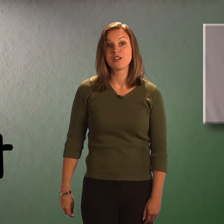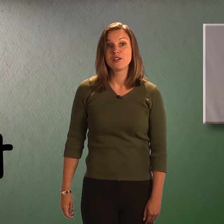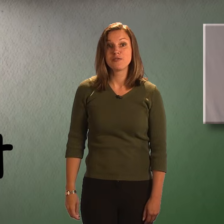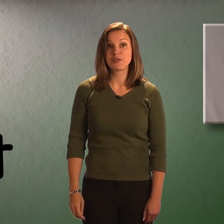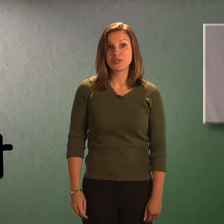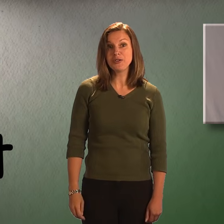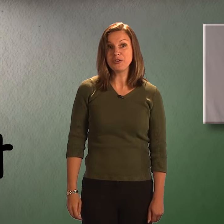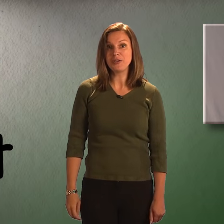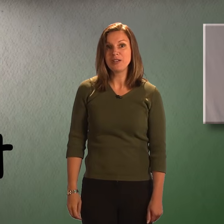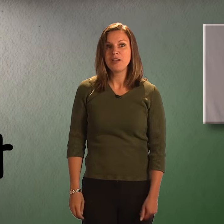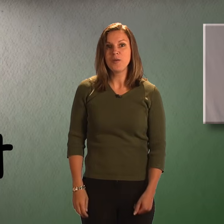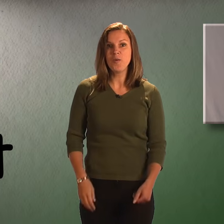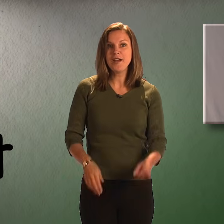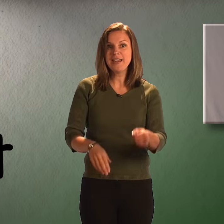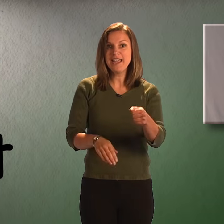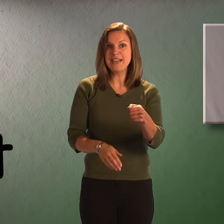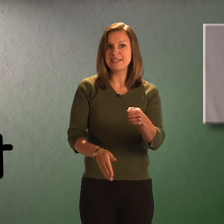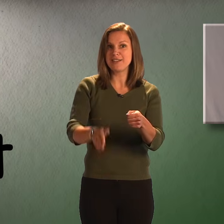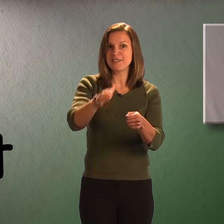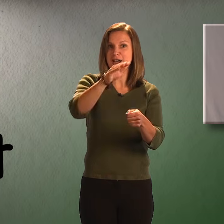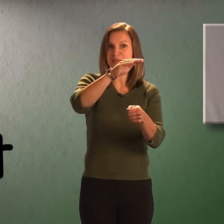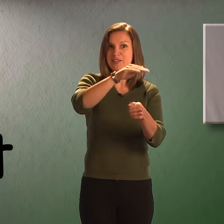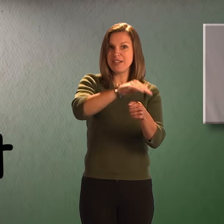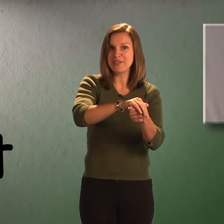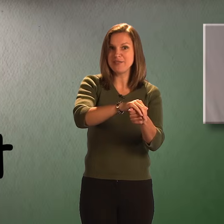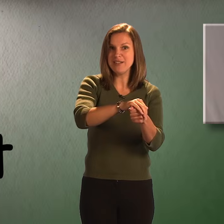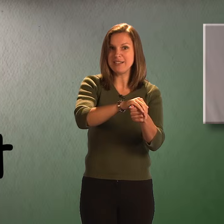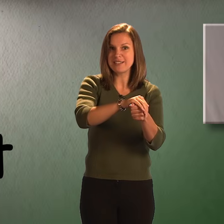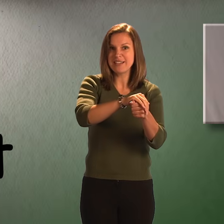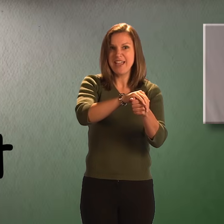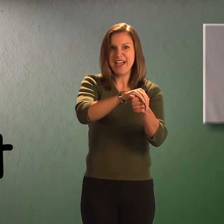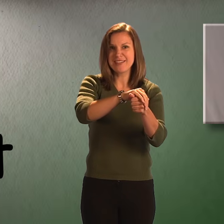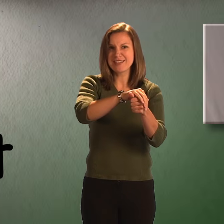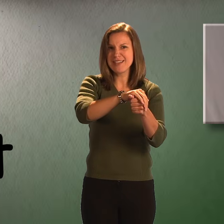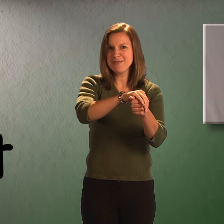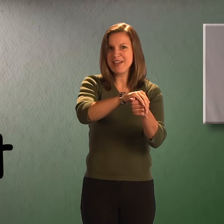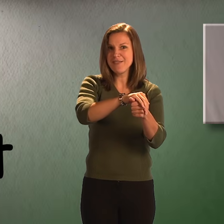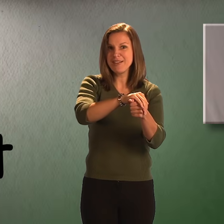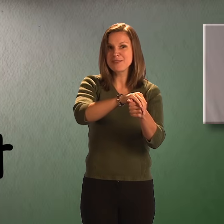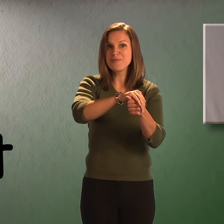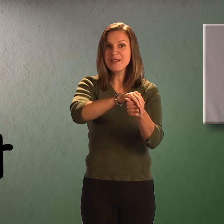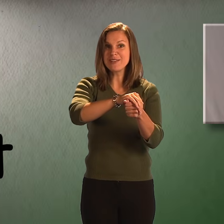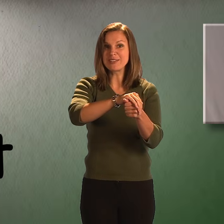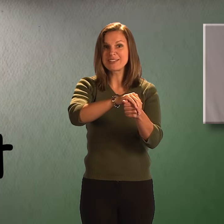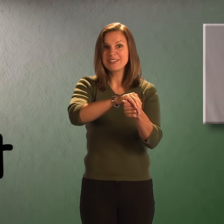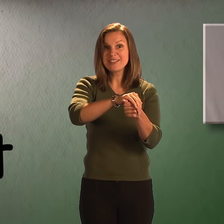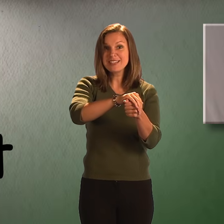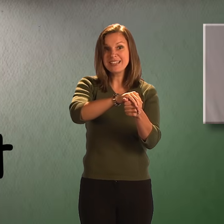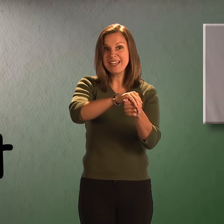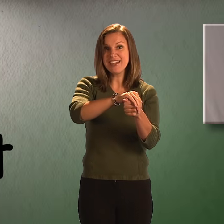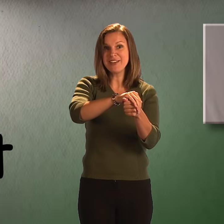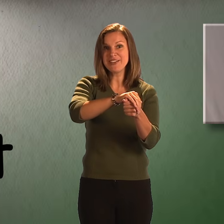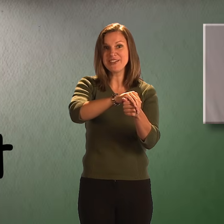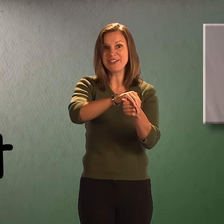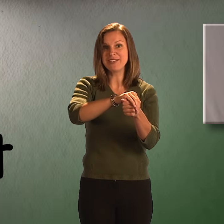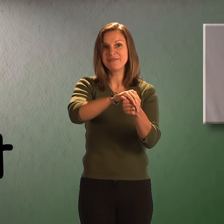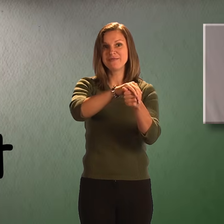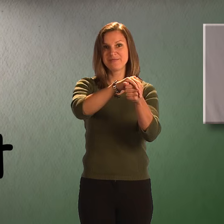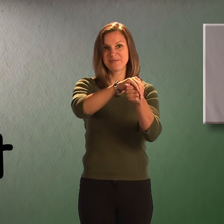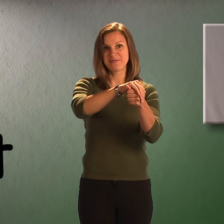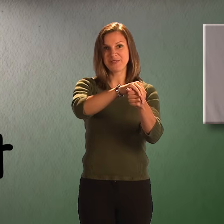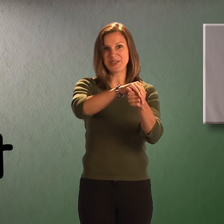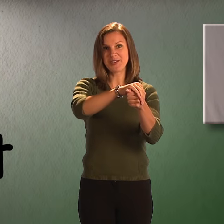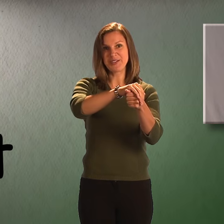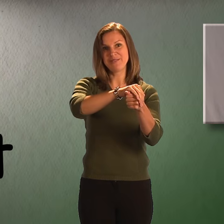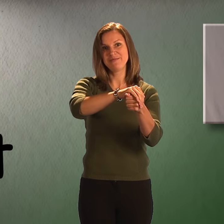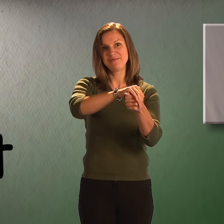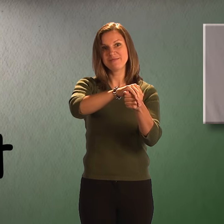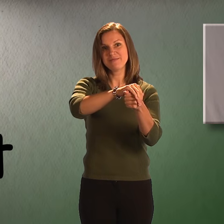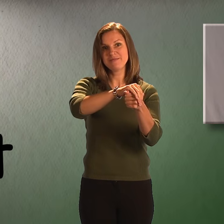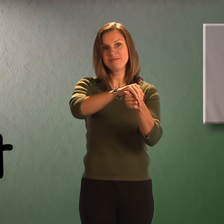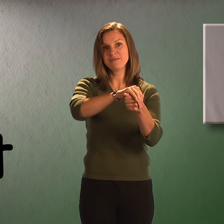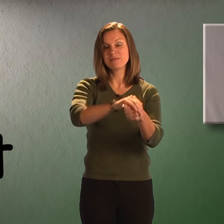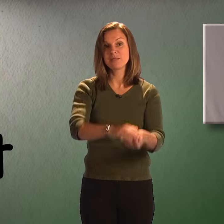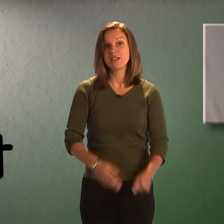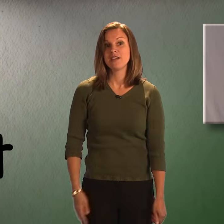For "Turtle" one hand is on top of the other fist, and the thumb of that fist wiggles, just like the head on a turtle. "Turtle"